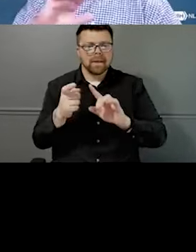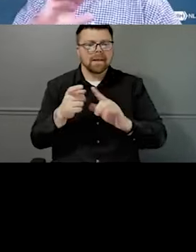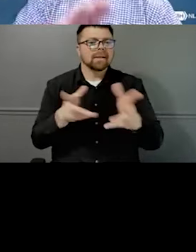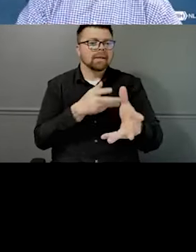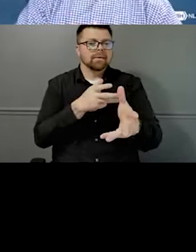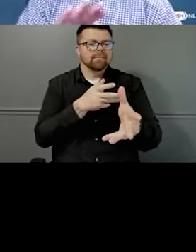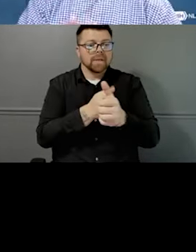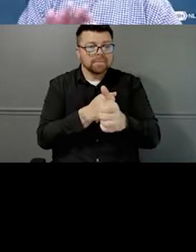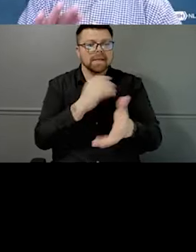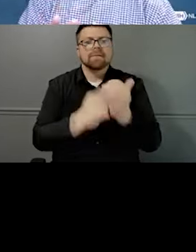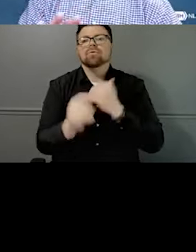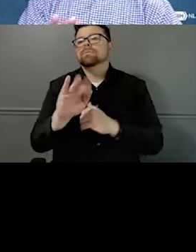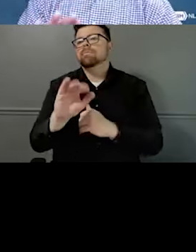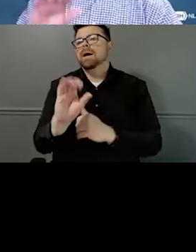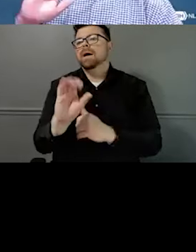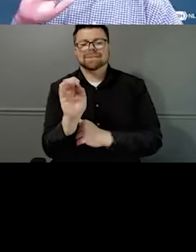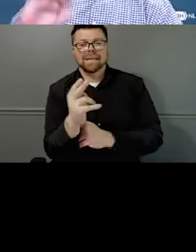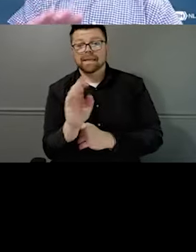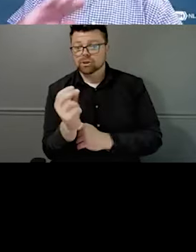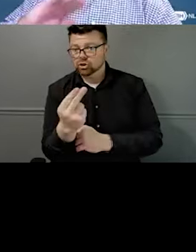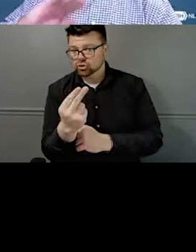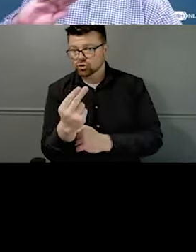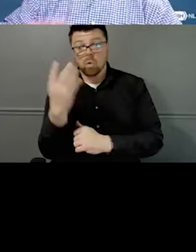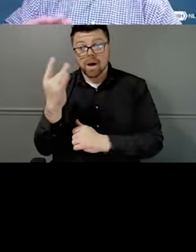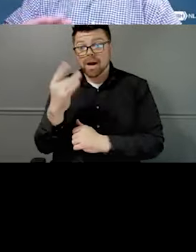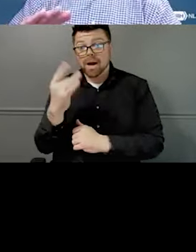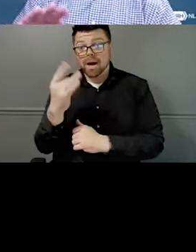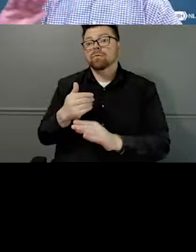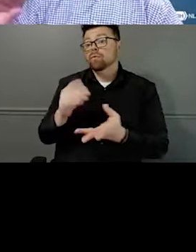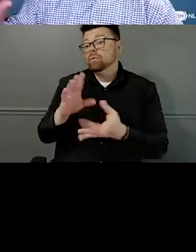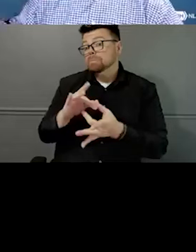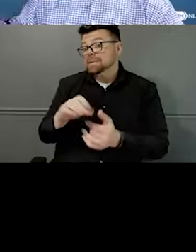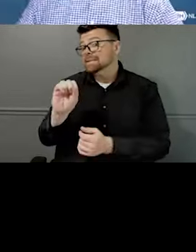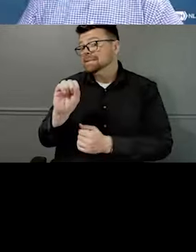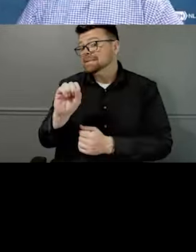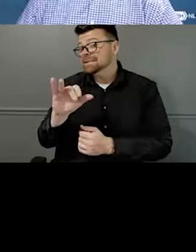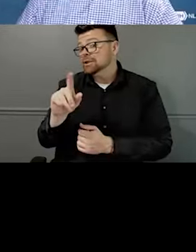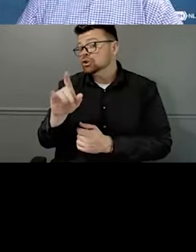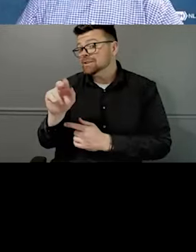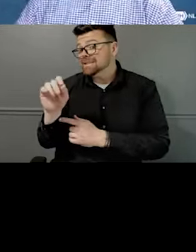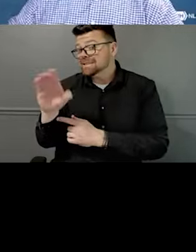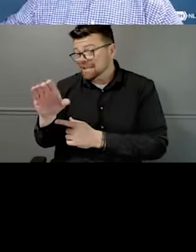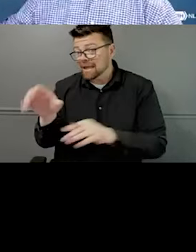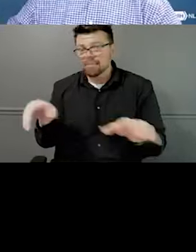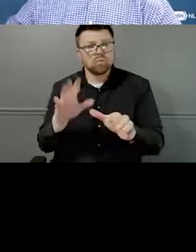synergistic activities will be accepted in a different document as part of